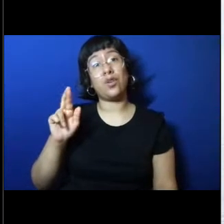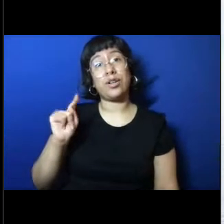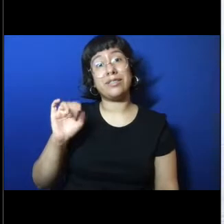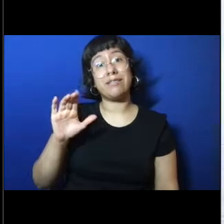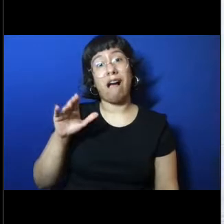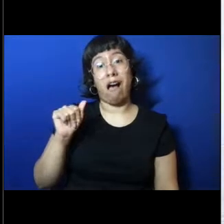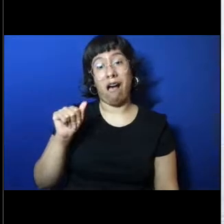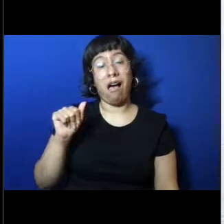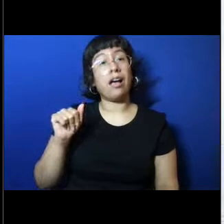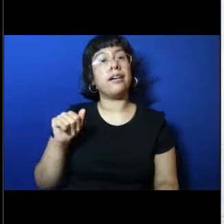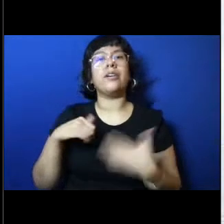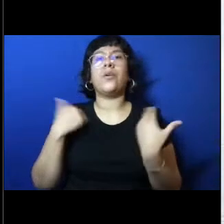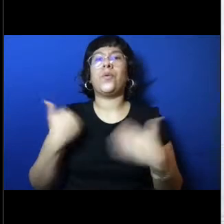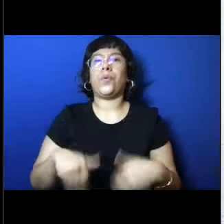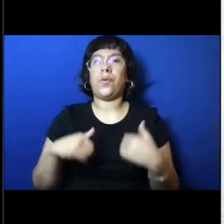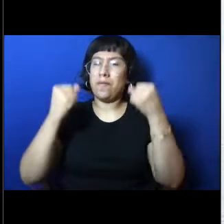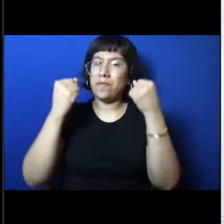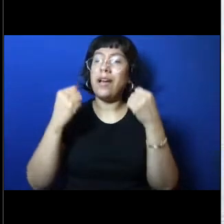but we have a number of antennas down there as well.